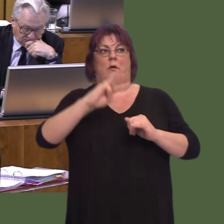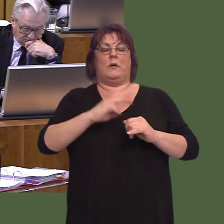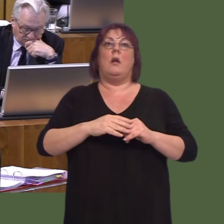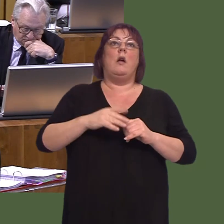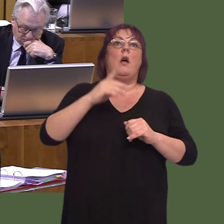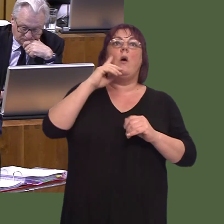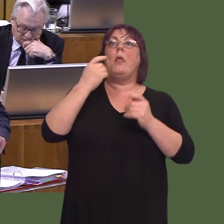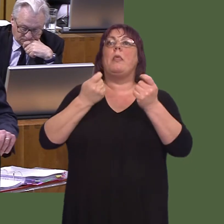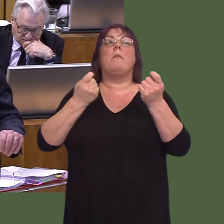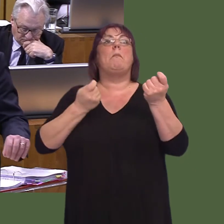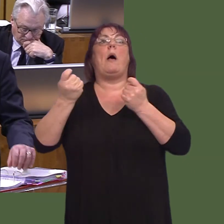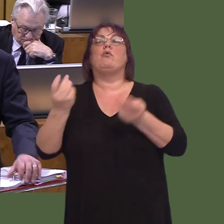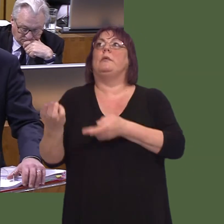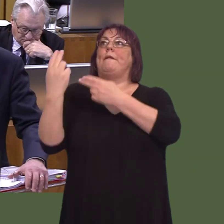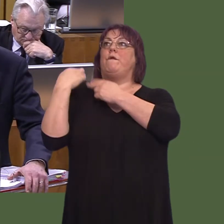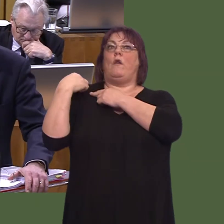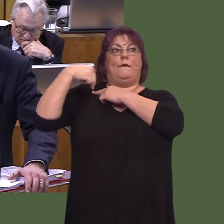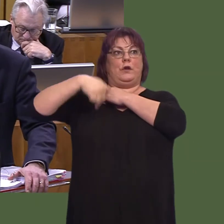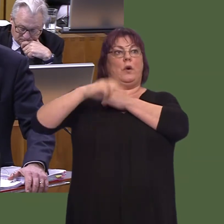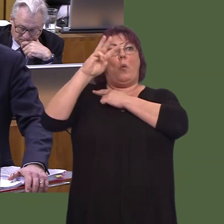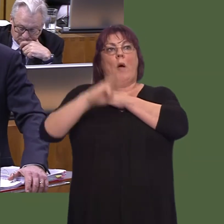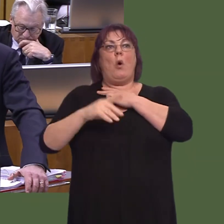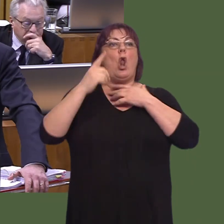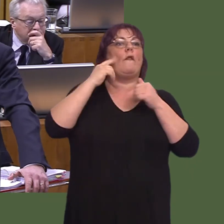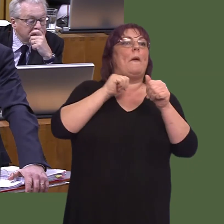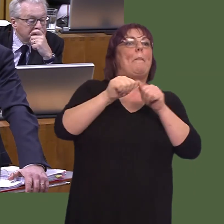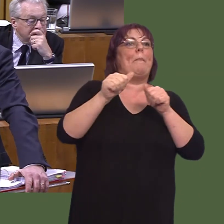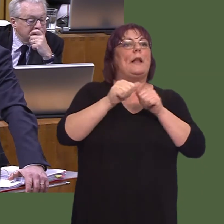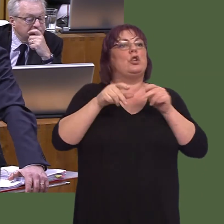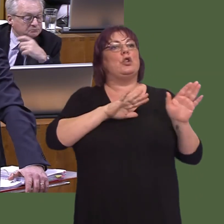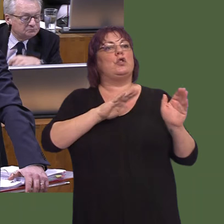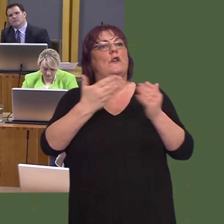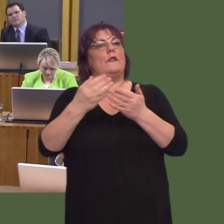We will look, when the powers are devolved, at a better and more sustainable structure for bus services in Wales.